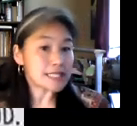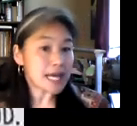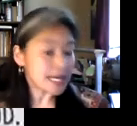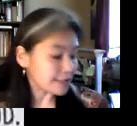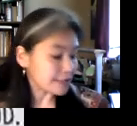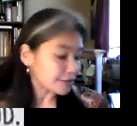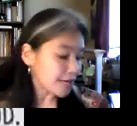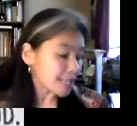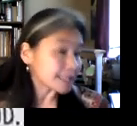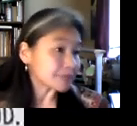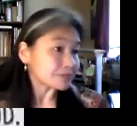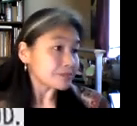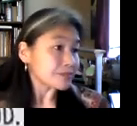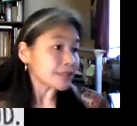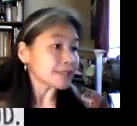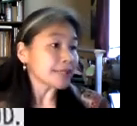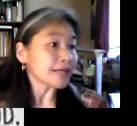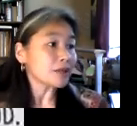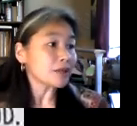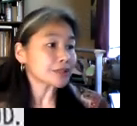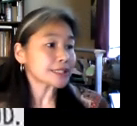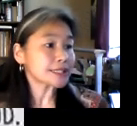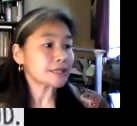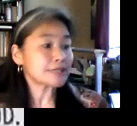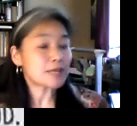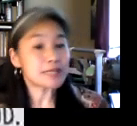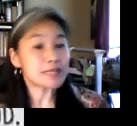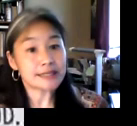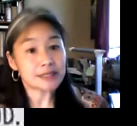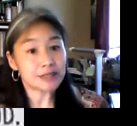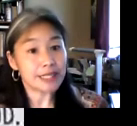in World War Two. So keep that in mind. Also, I believe I have